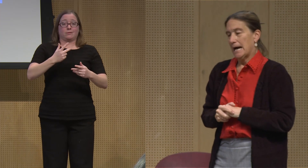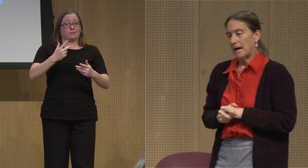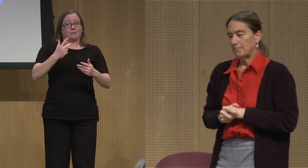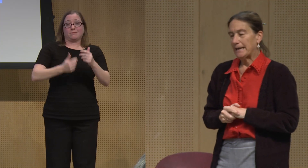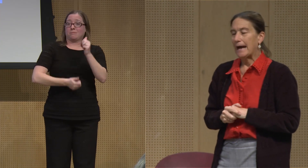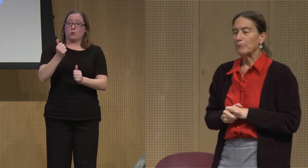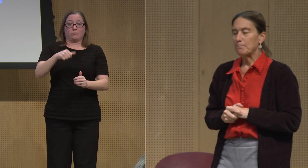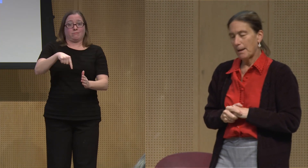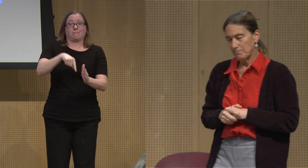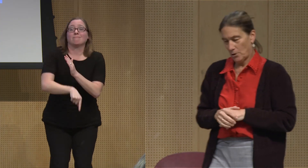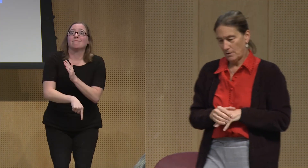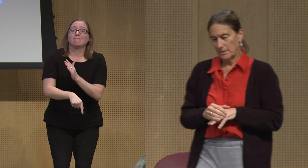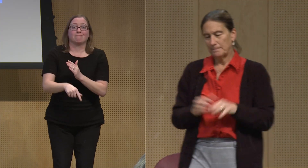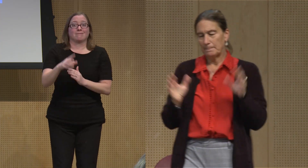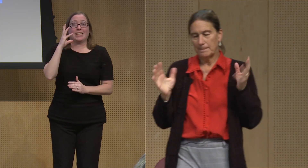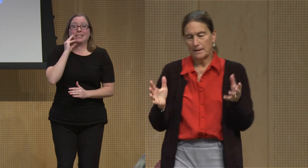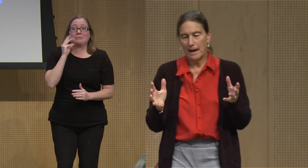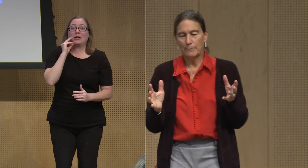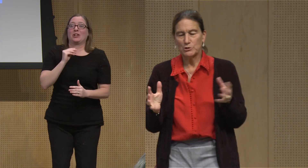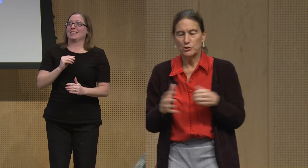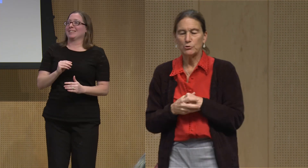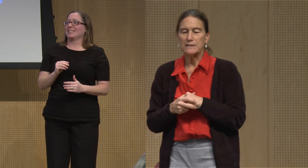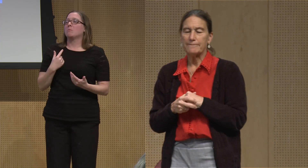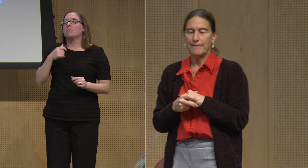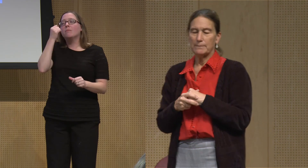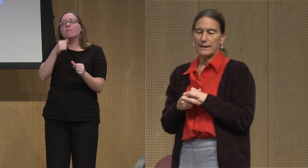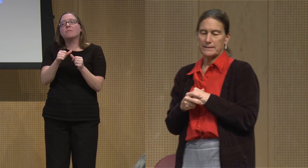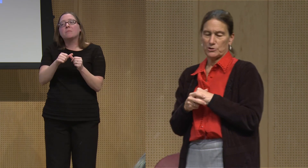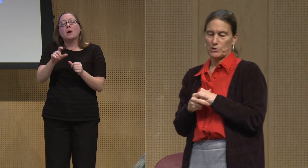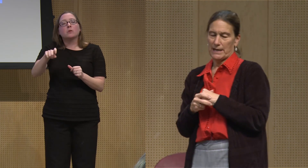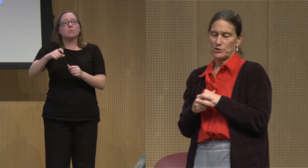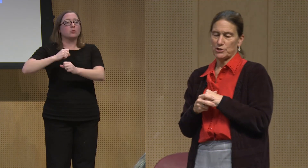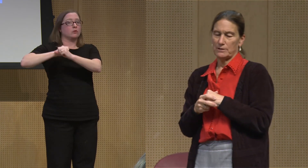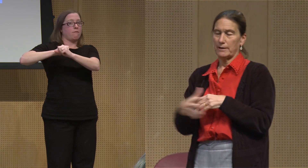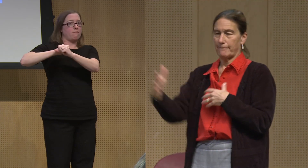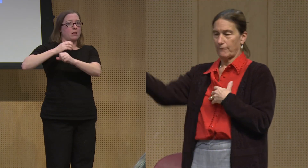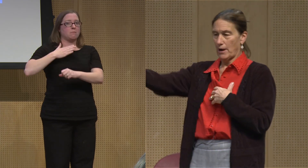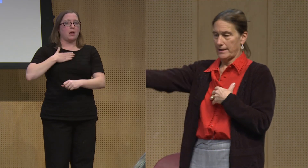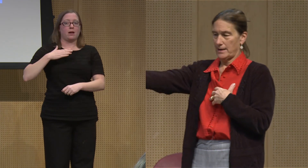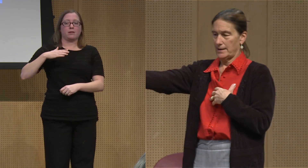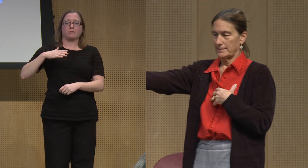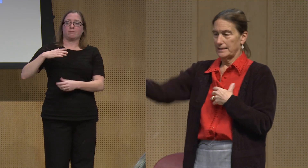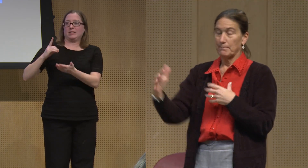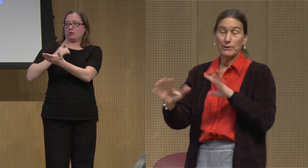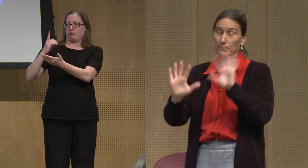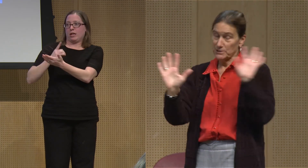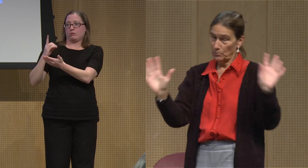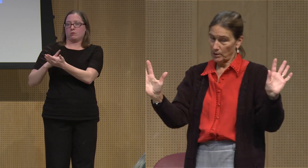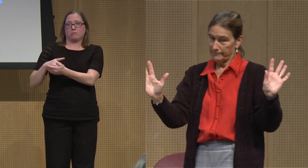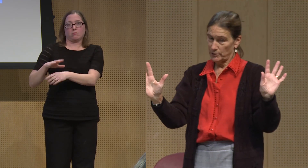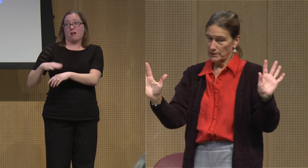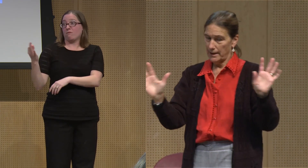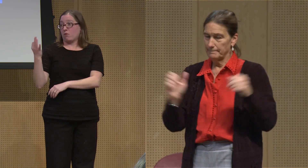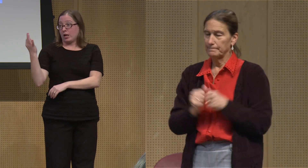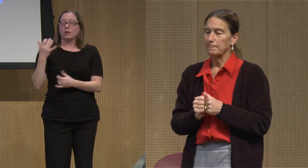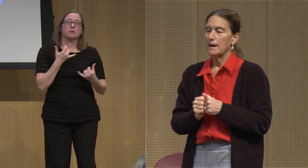AND I REMEMBER I WAS DUE TO DEFEND MY DISSERTATION ON A FRIDAY. MIND YOU, I'M STILL WORKING FULL-TIME.